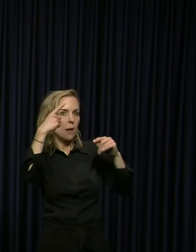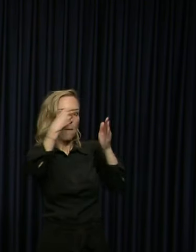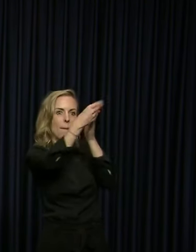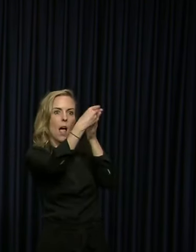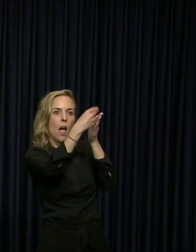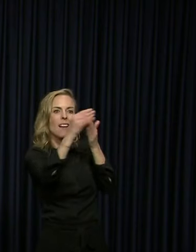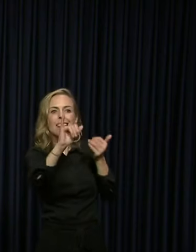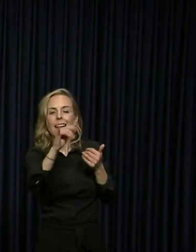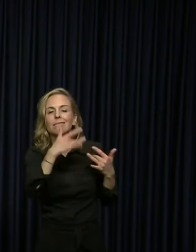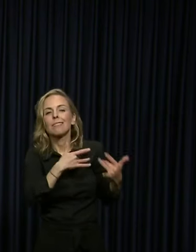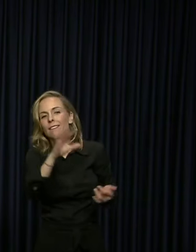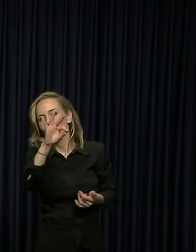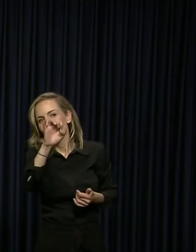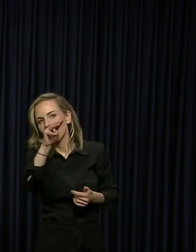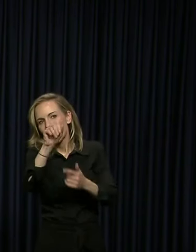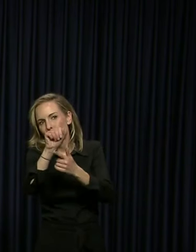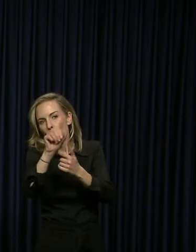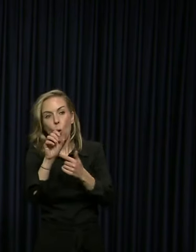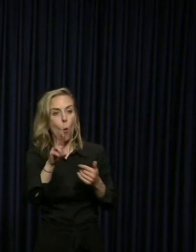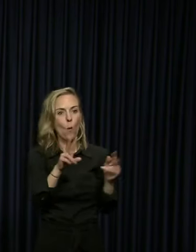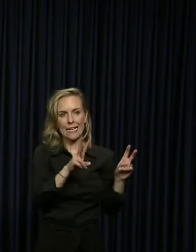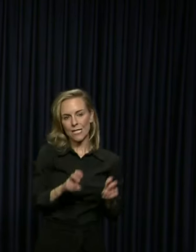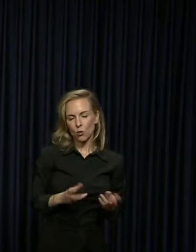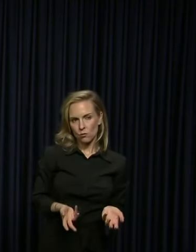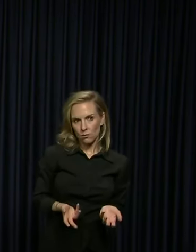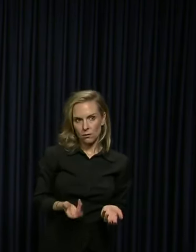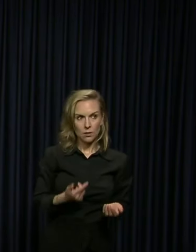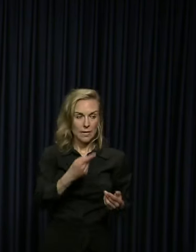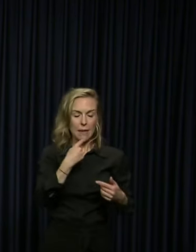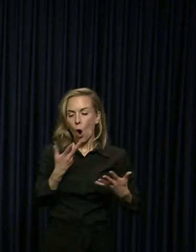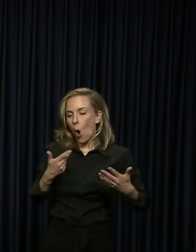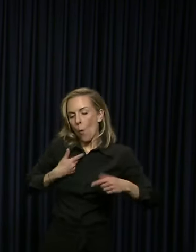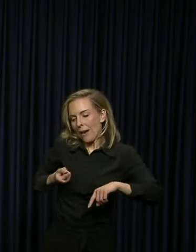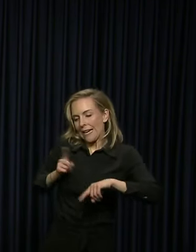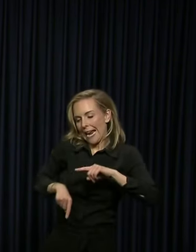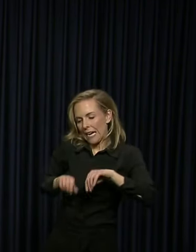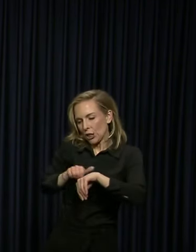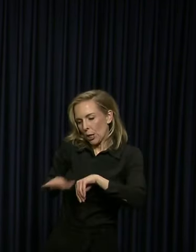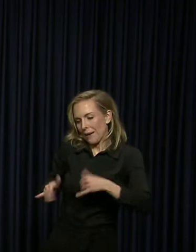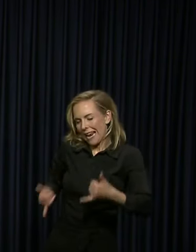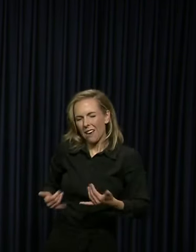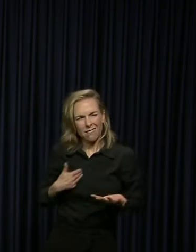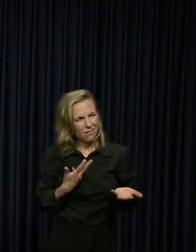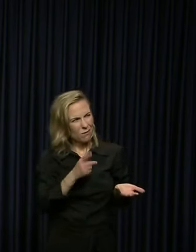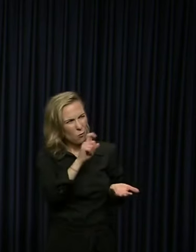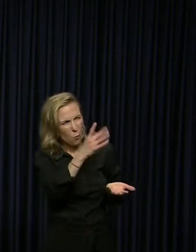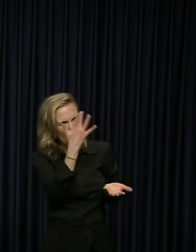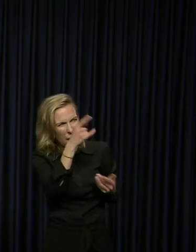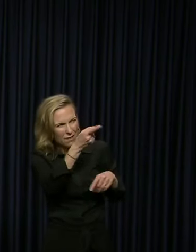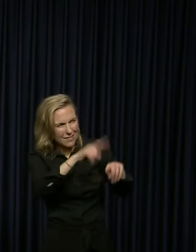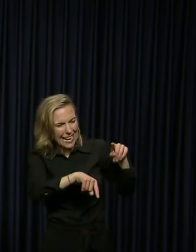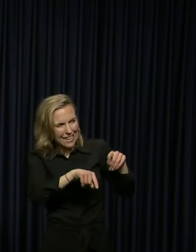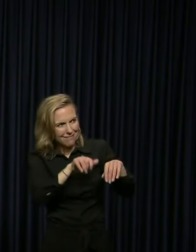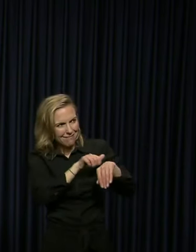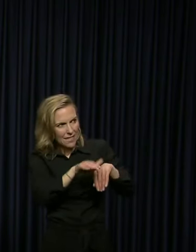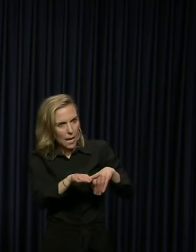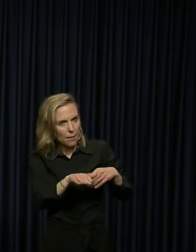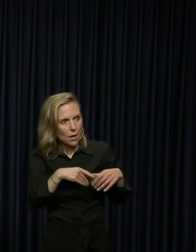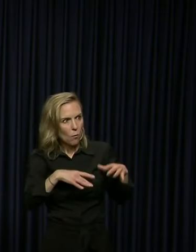THEY'RE COMING CLOSE TO THEIR PEAK, THAT THERE'S STILL ENOUGH OUT THERE FOR ALL THE REST OF US